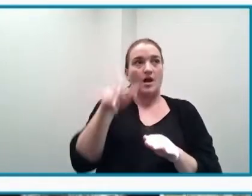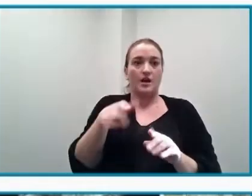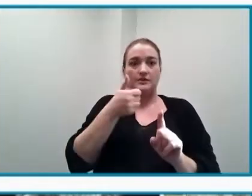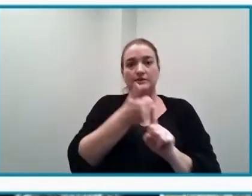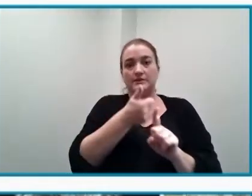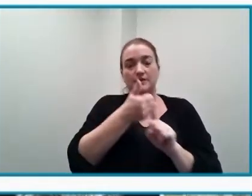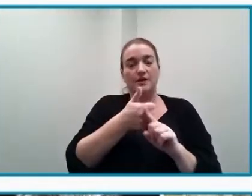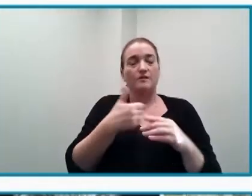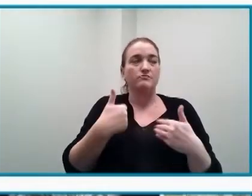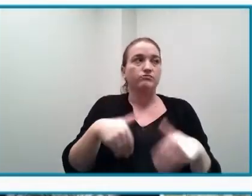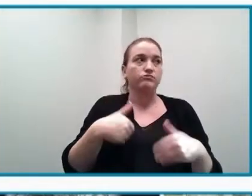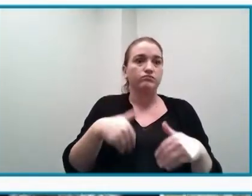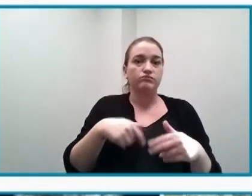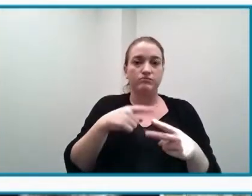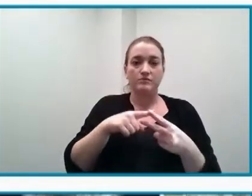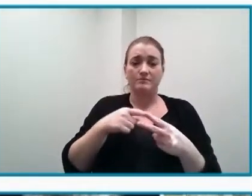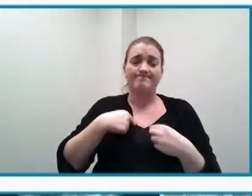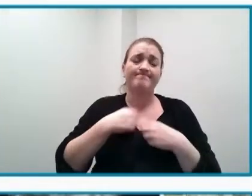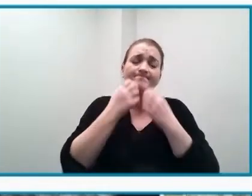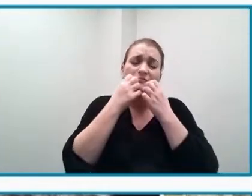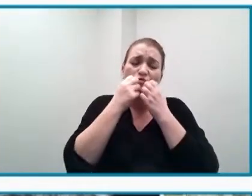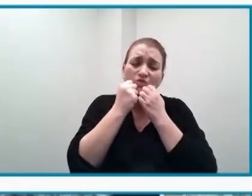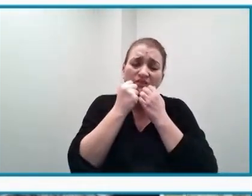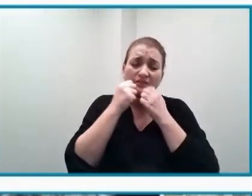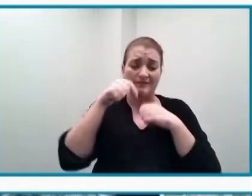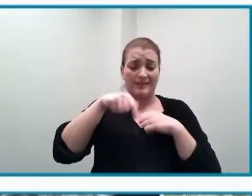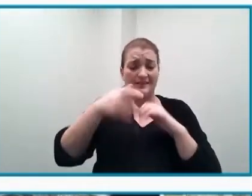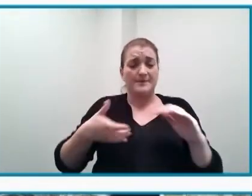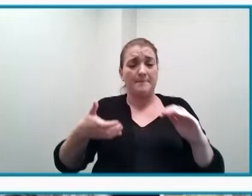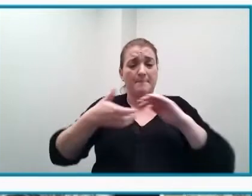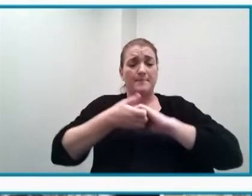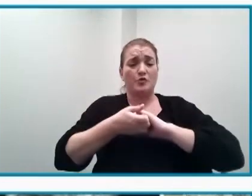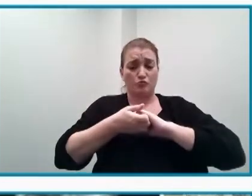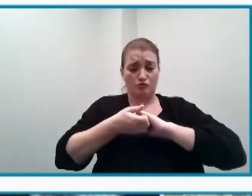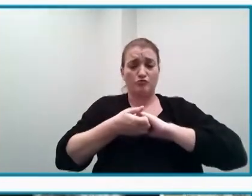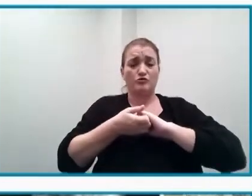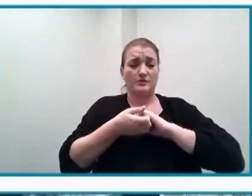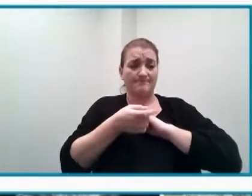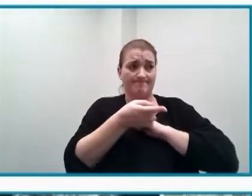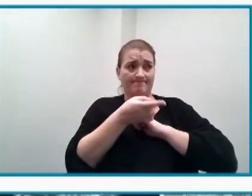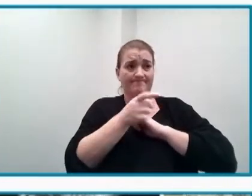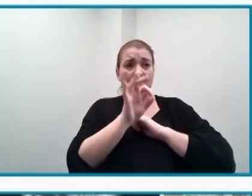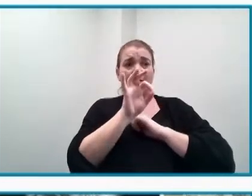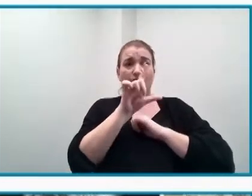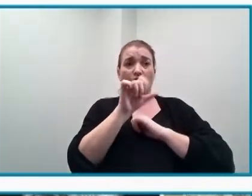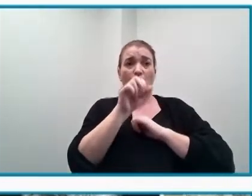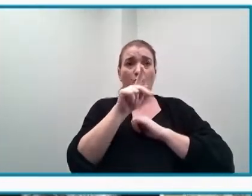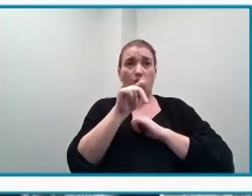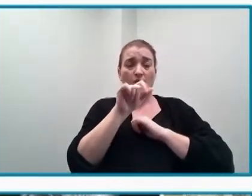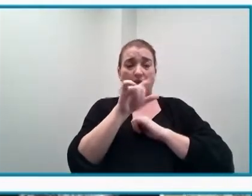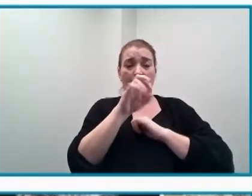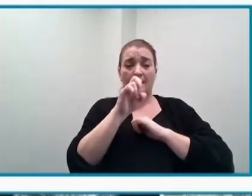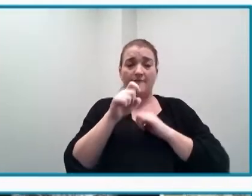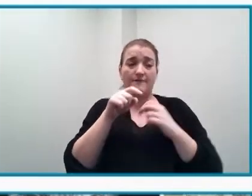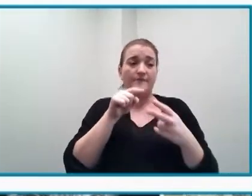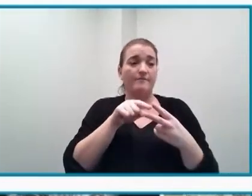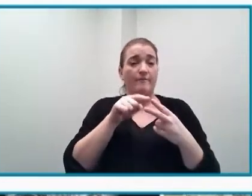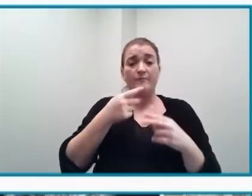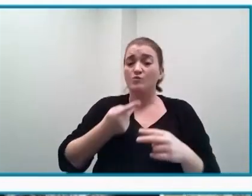I'm thankful with the partnership that we have with, uh, Folklife. And we look forward to, uh, working more and more, uh,